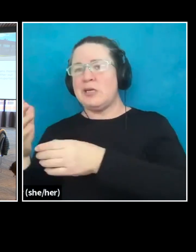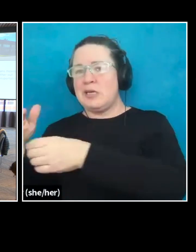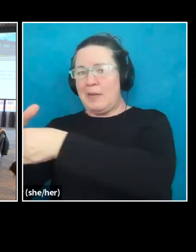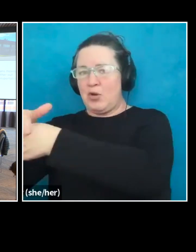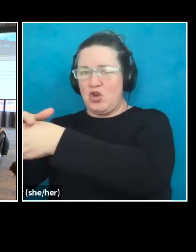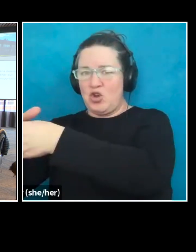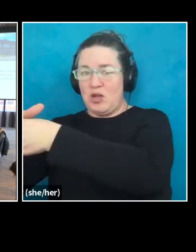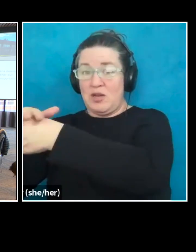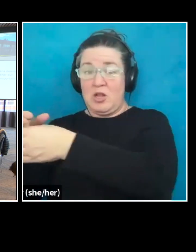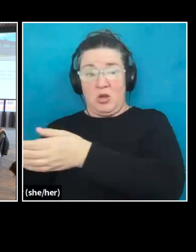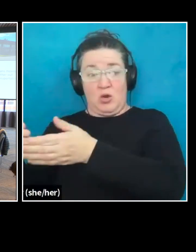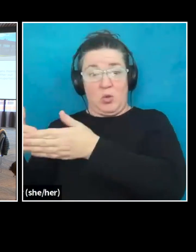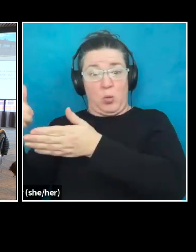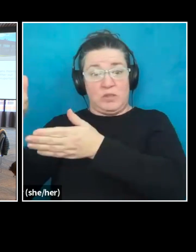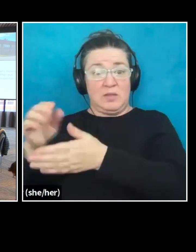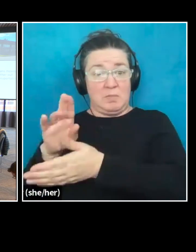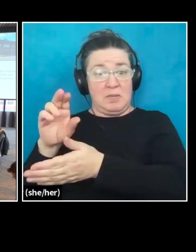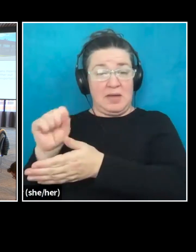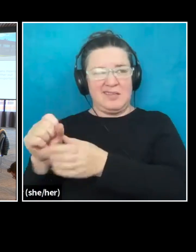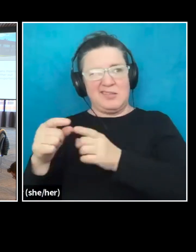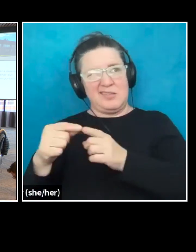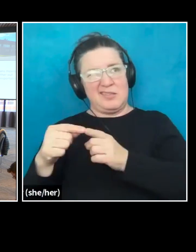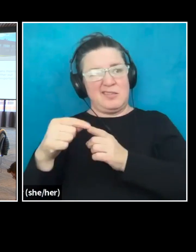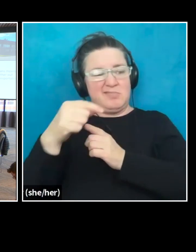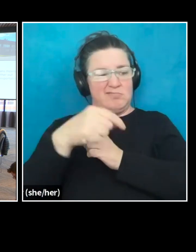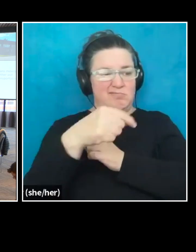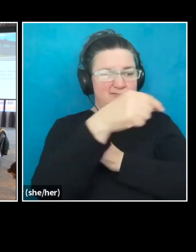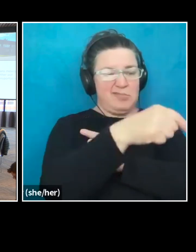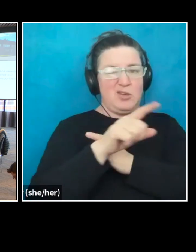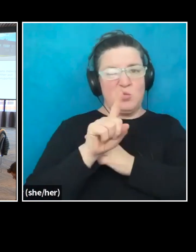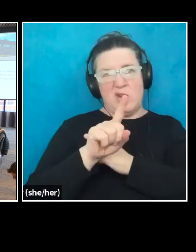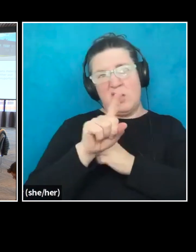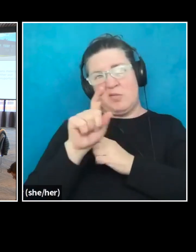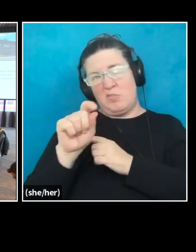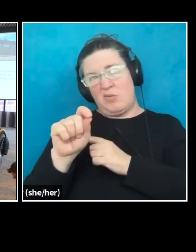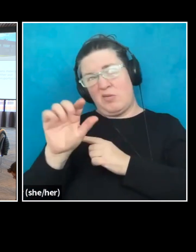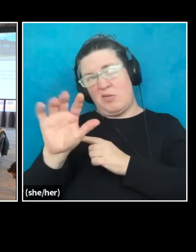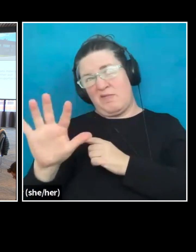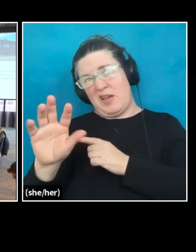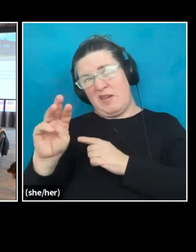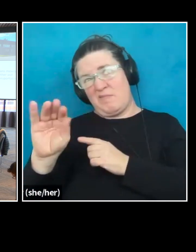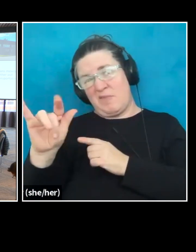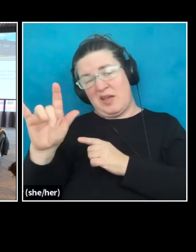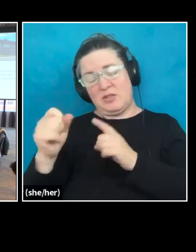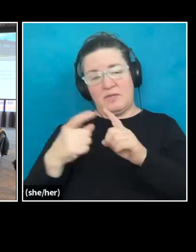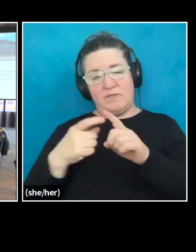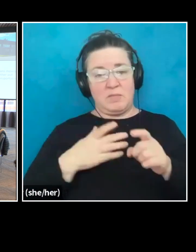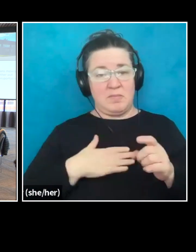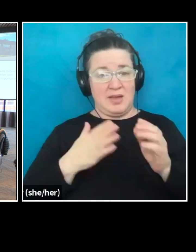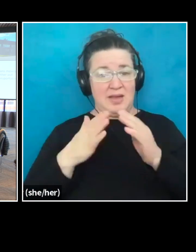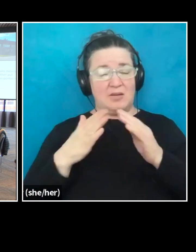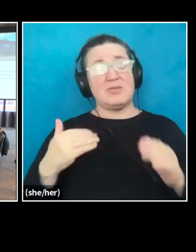um I have two little kids who just like they're not going to walk a mile and a half. And actually